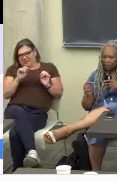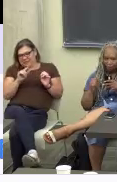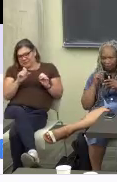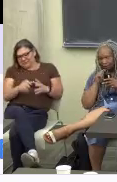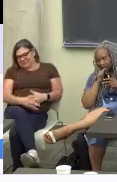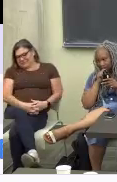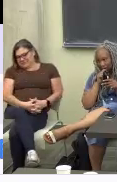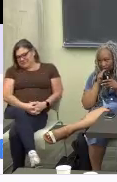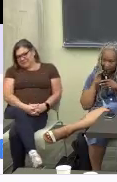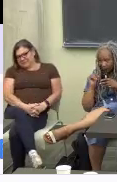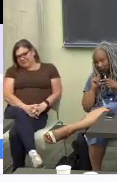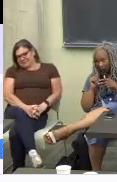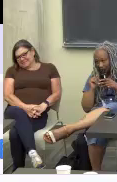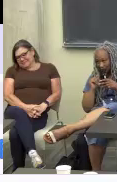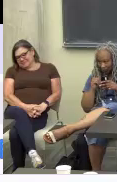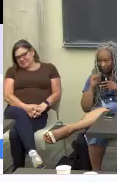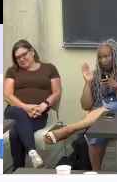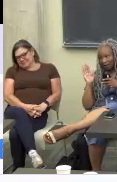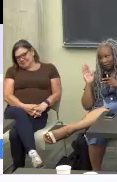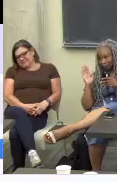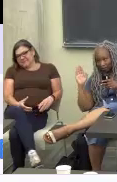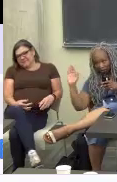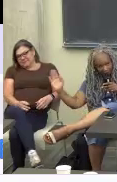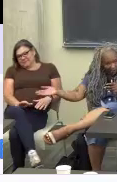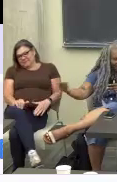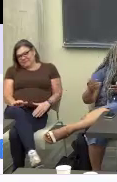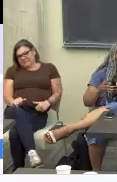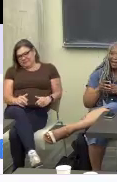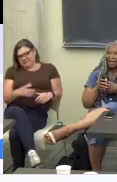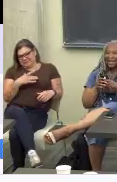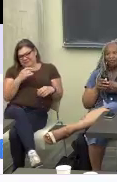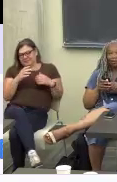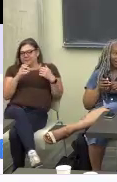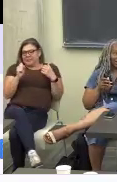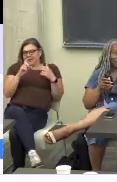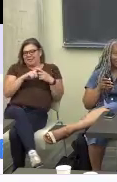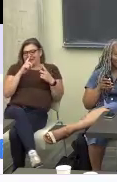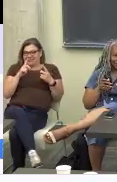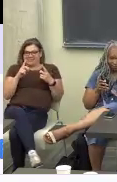You know, slip, slip accessibility. While that's important you know like make an run around it.